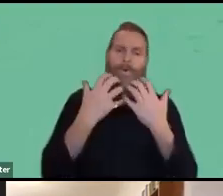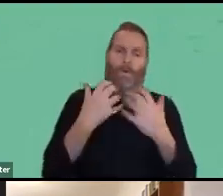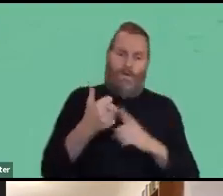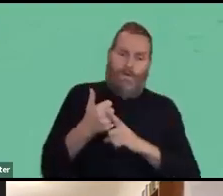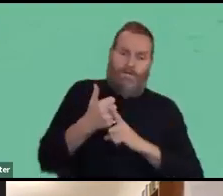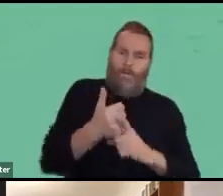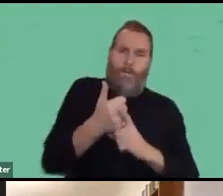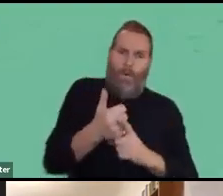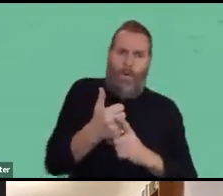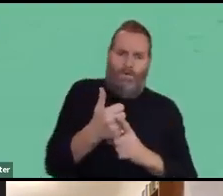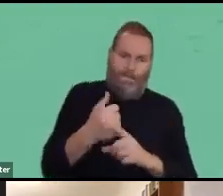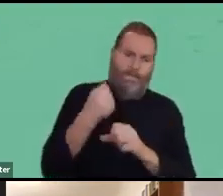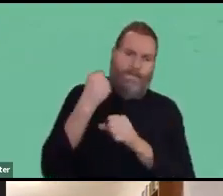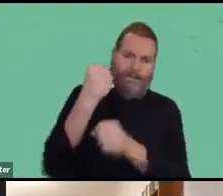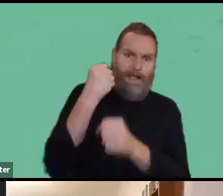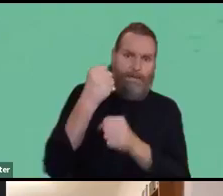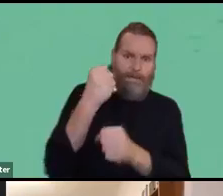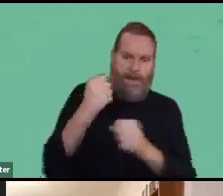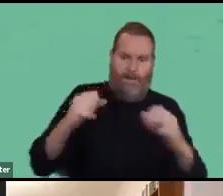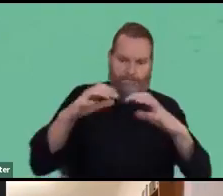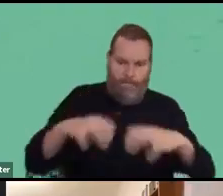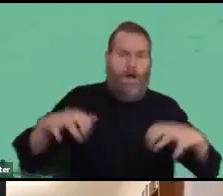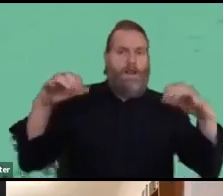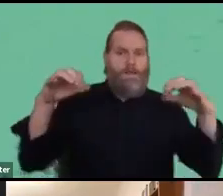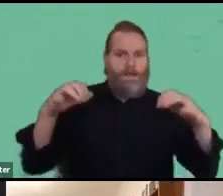of the campaign in parliament I can tell you that and there's plenty of other MPs who are